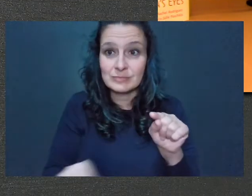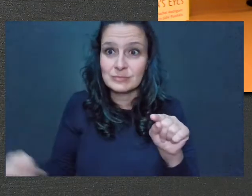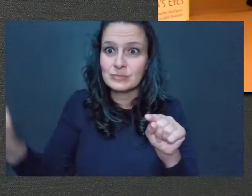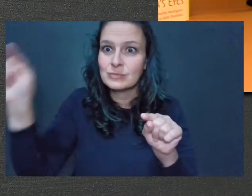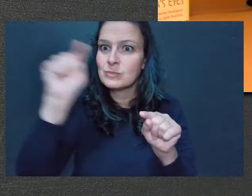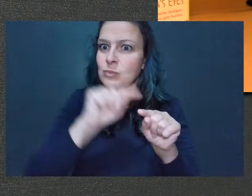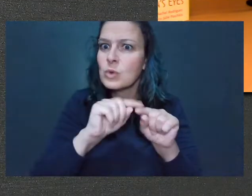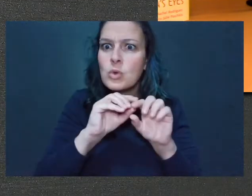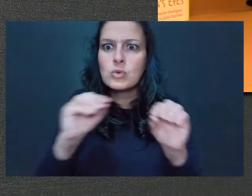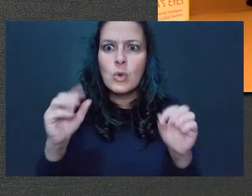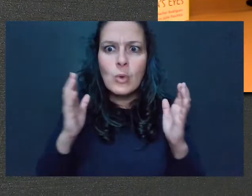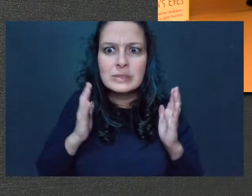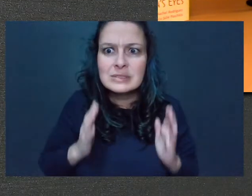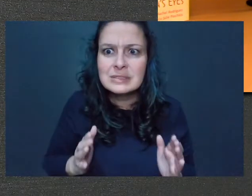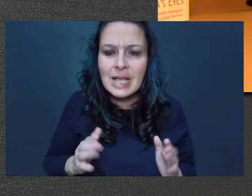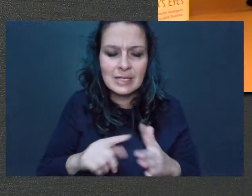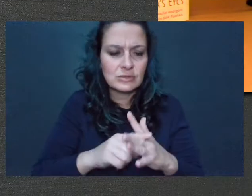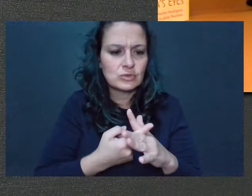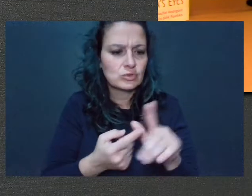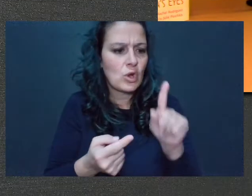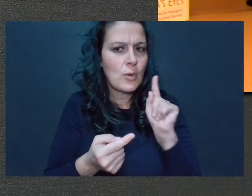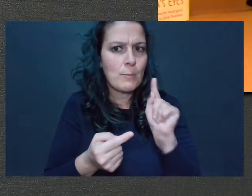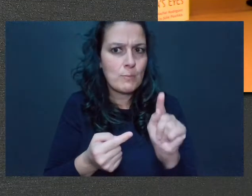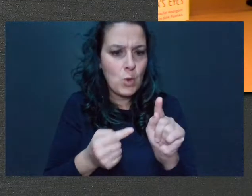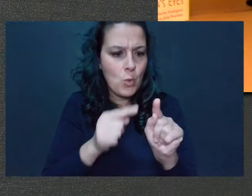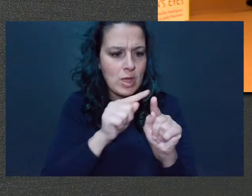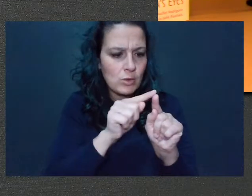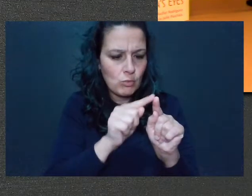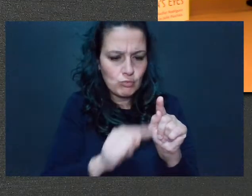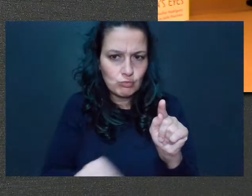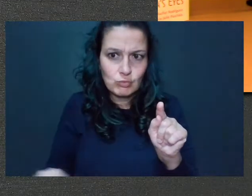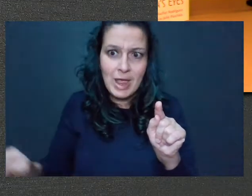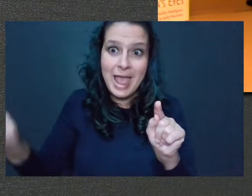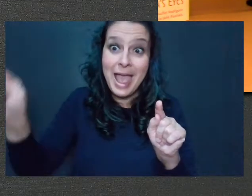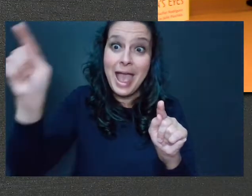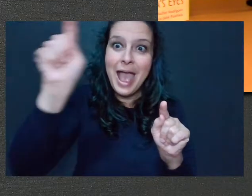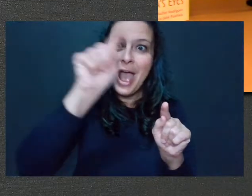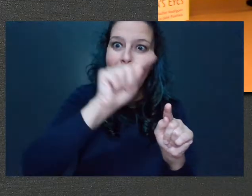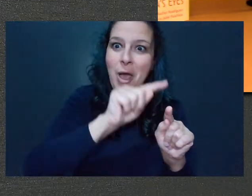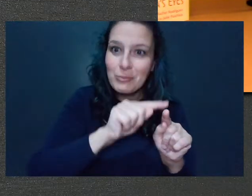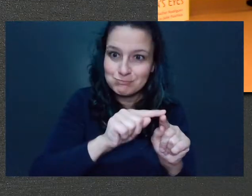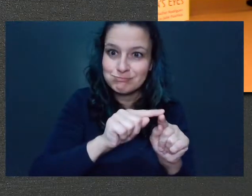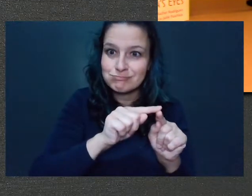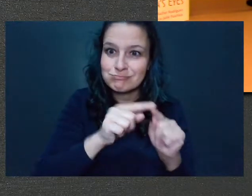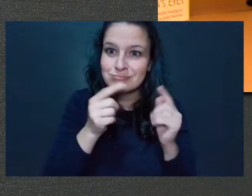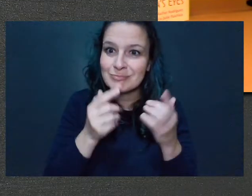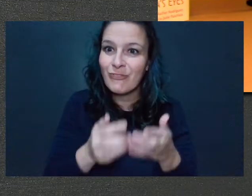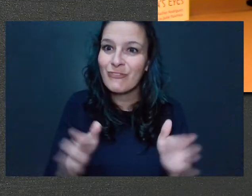It starts as a point, and it goes round and round and connects itself.